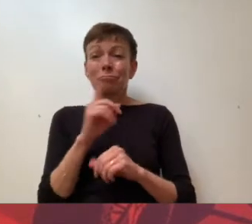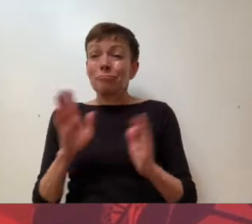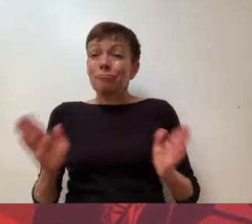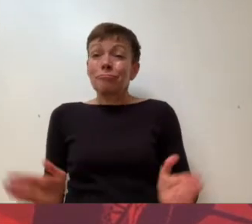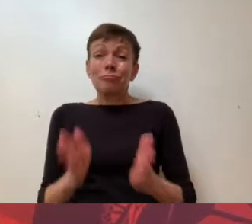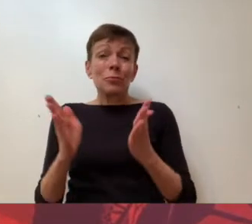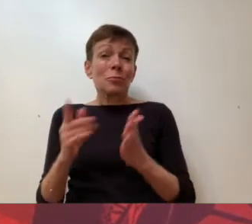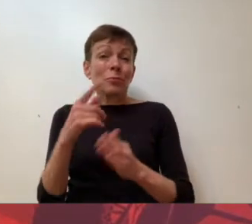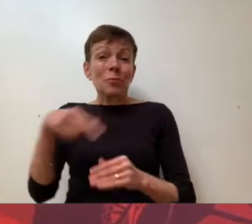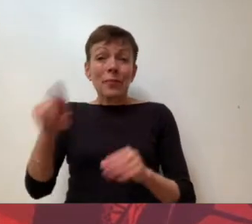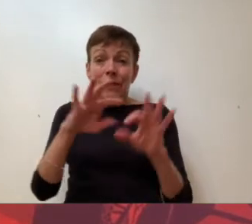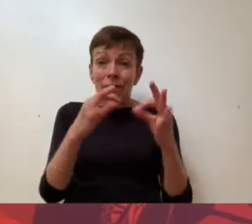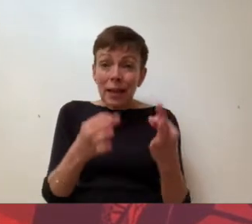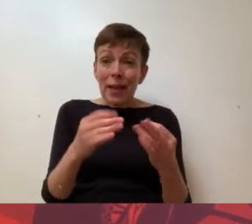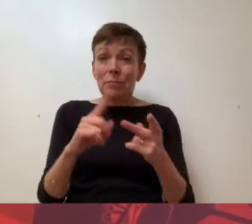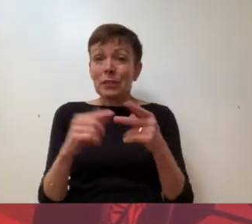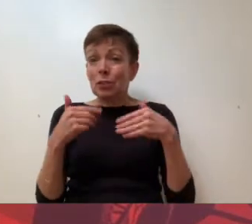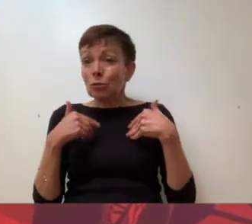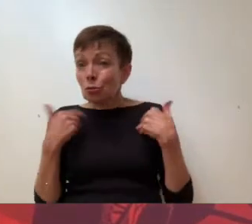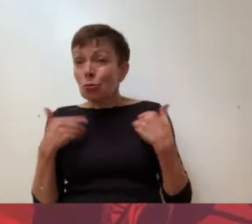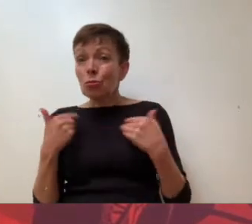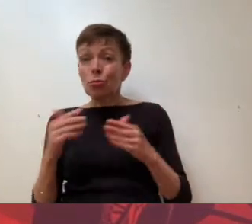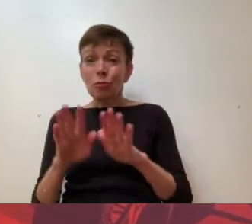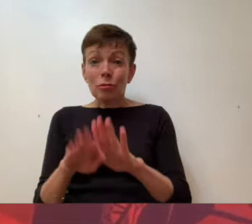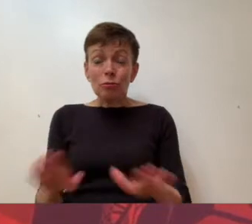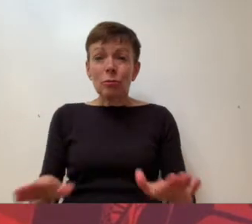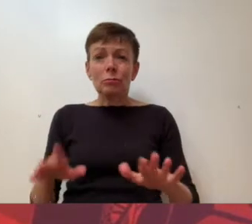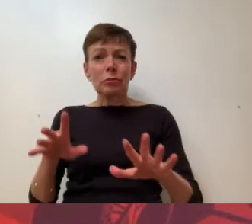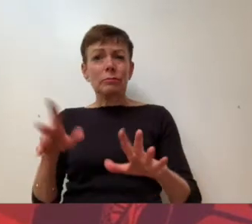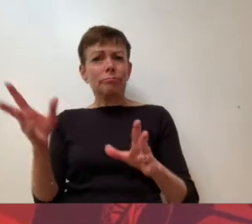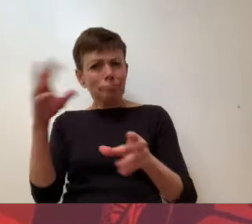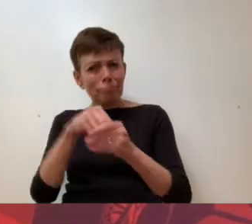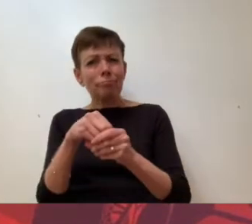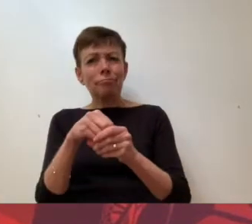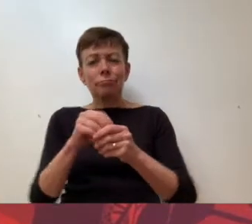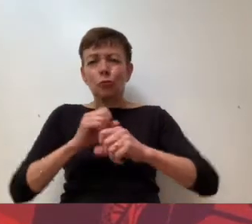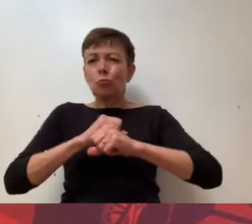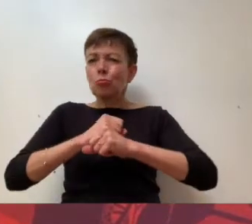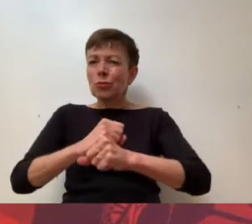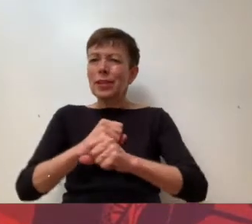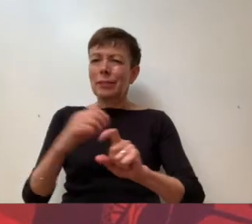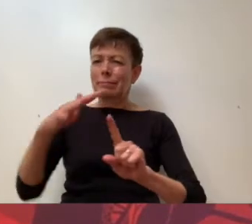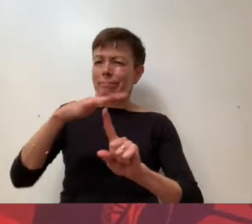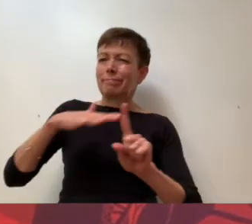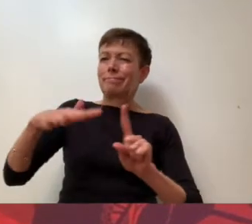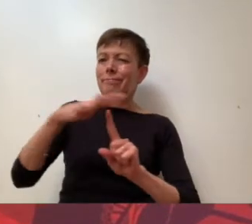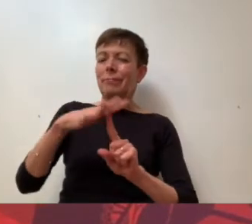As amenities continue to open, we will be reminding residents to bring their own equipment and to avoid touching shared spaces like benches, railings, gates, fences. Anything like that